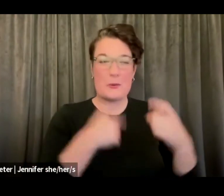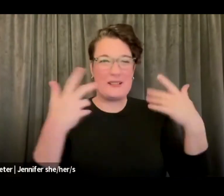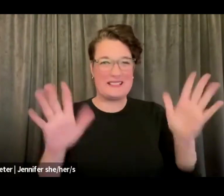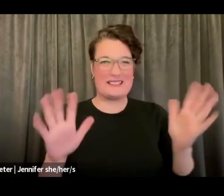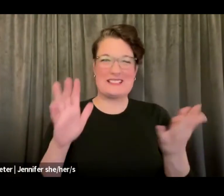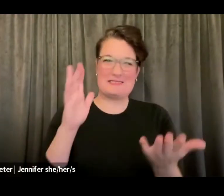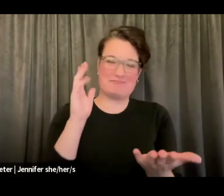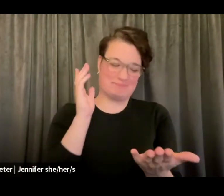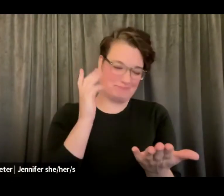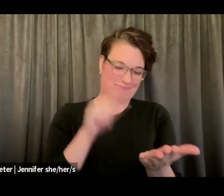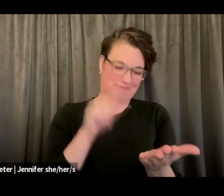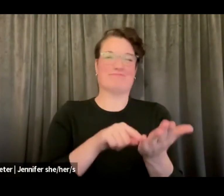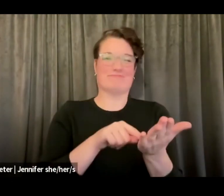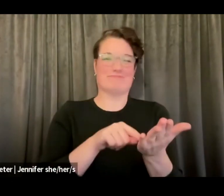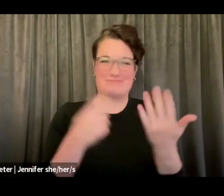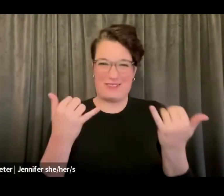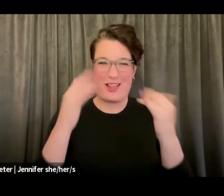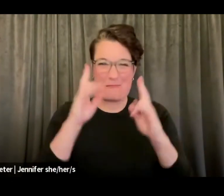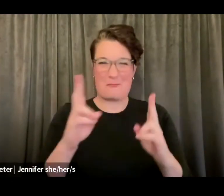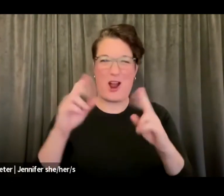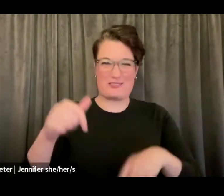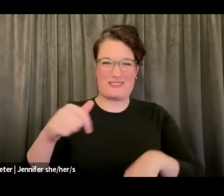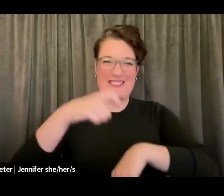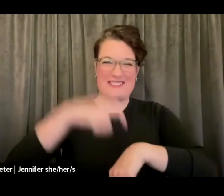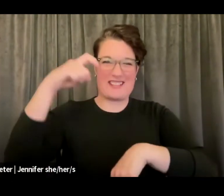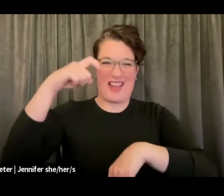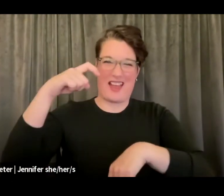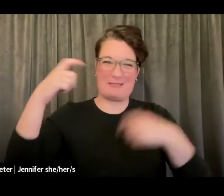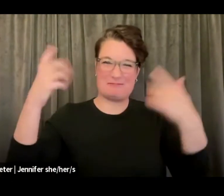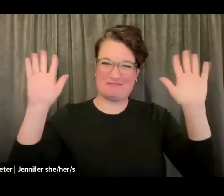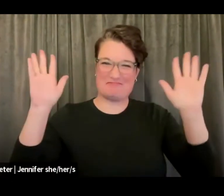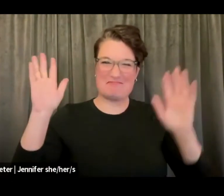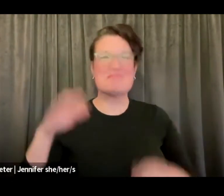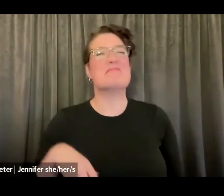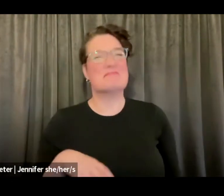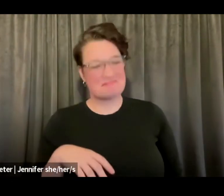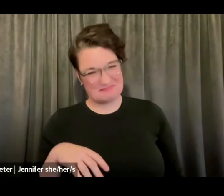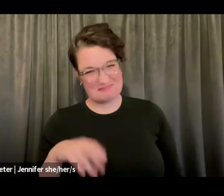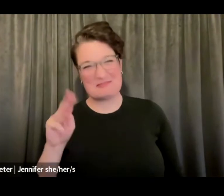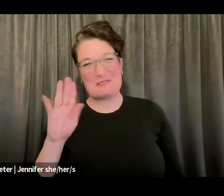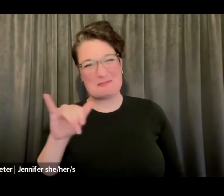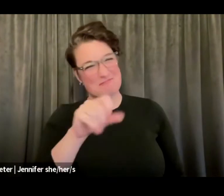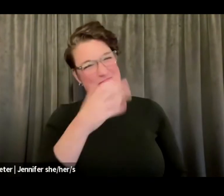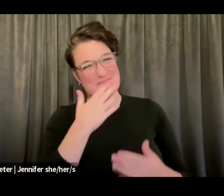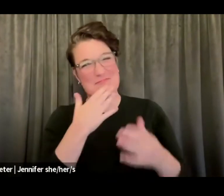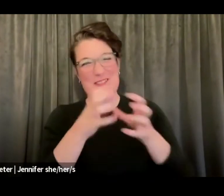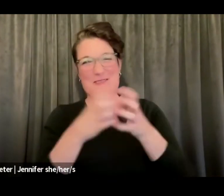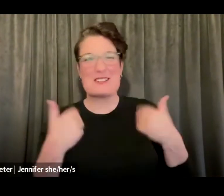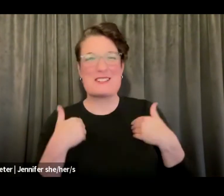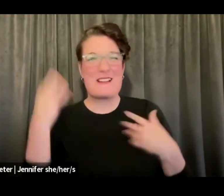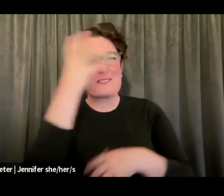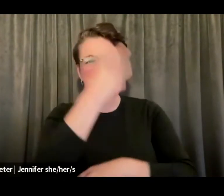we've marked this time Nomy: We have thank you so much and have the most beautiful